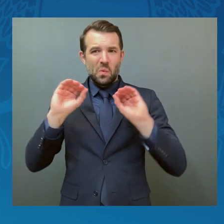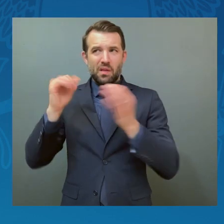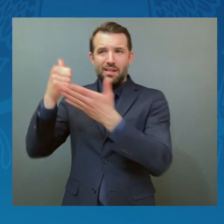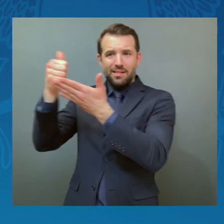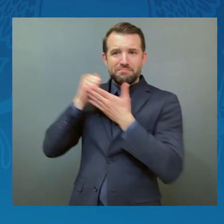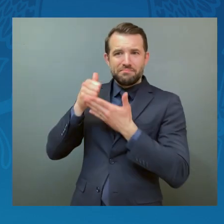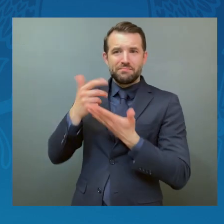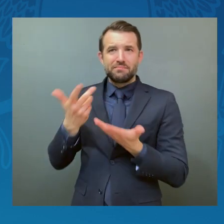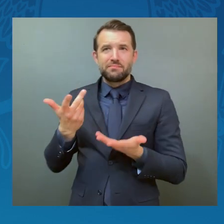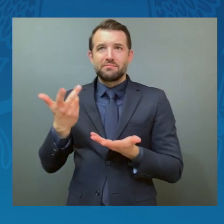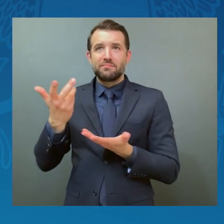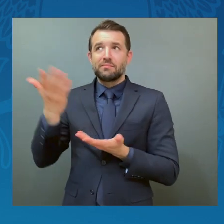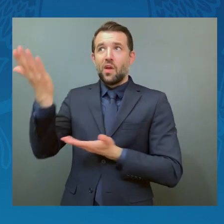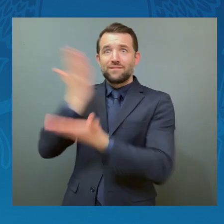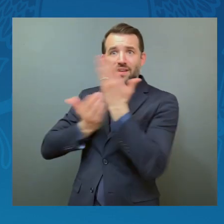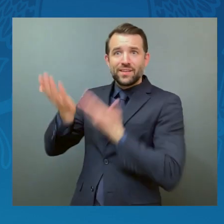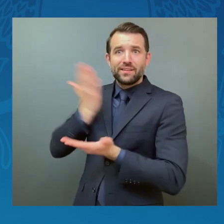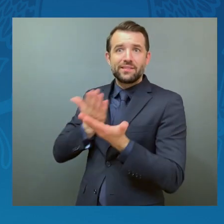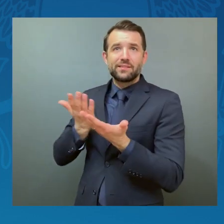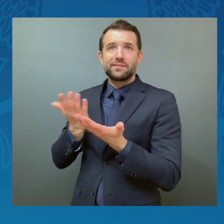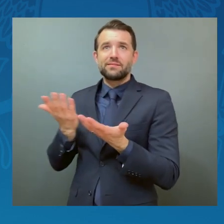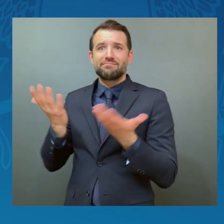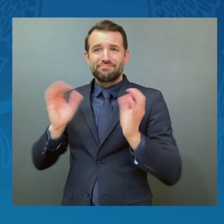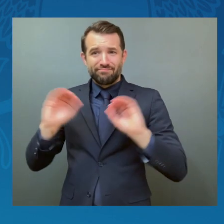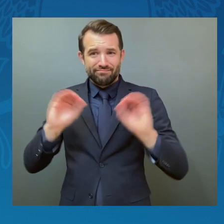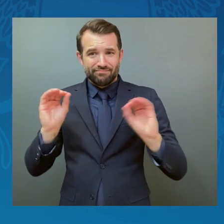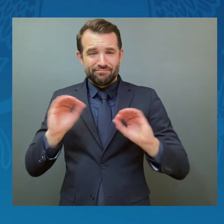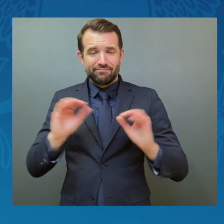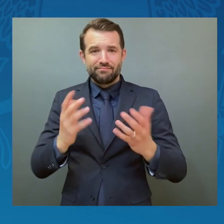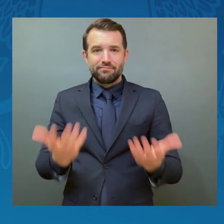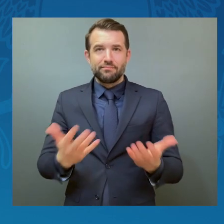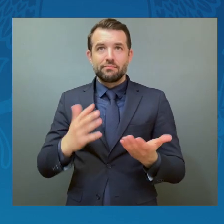and other problems for them. The CFPB a few weeks ago,